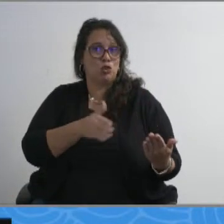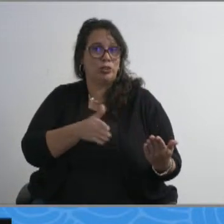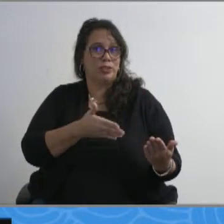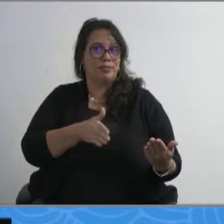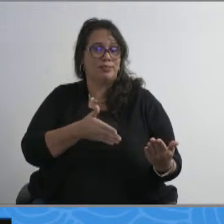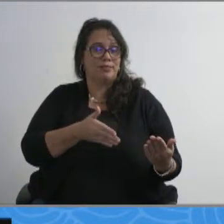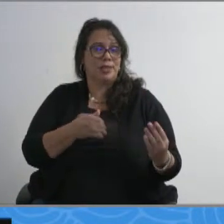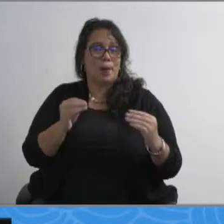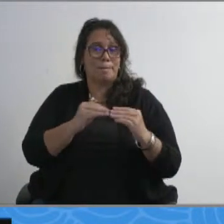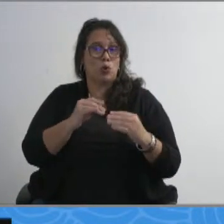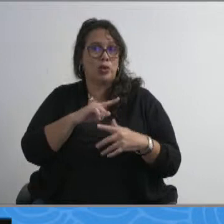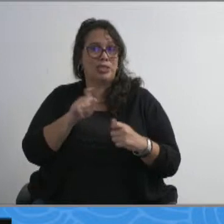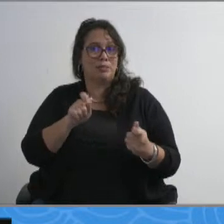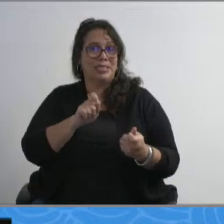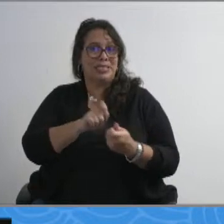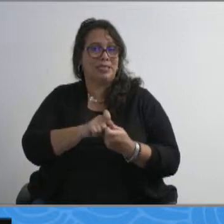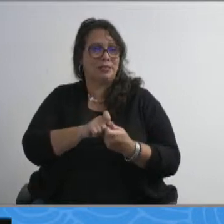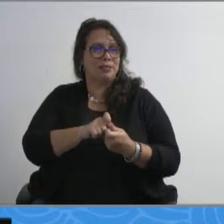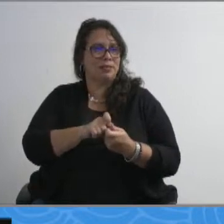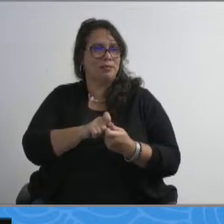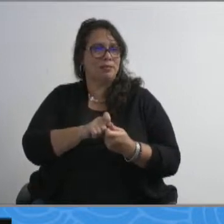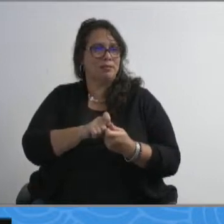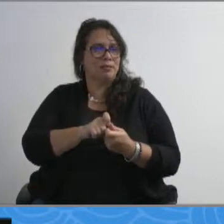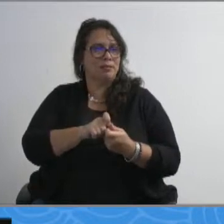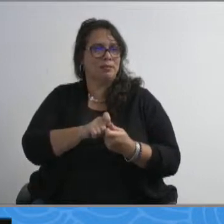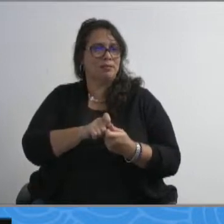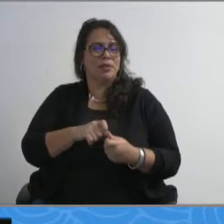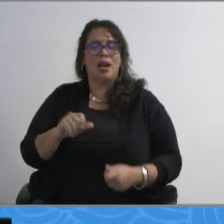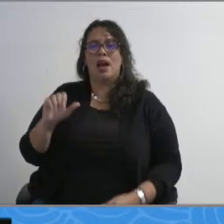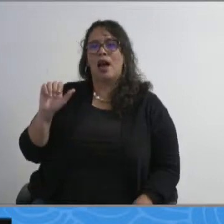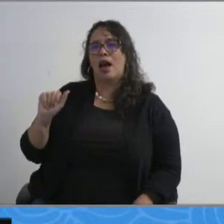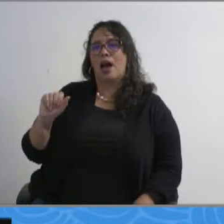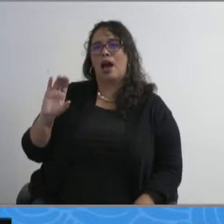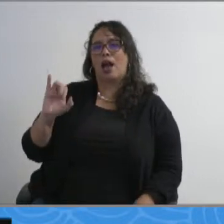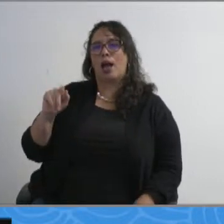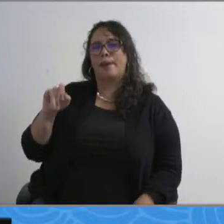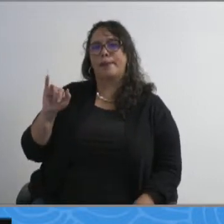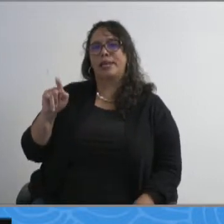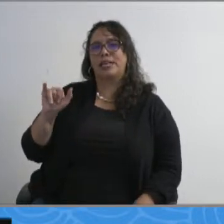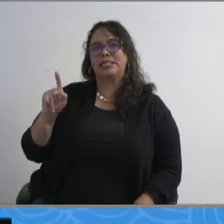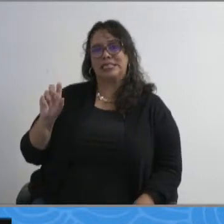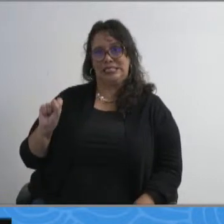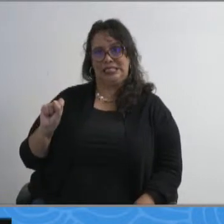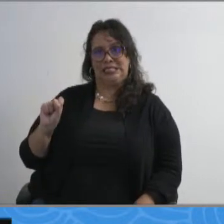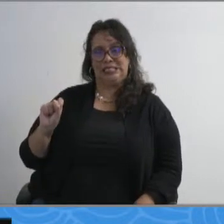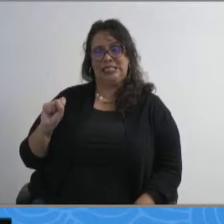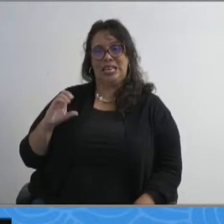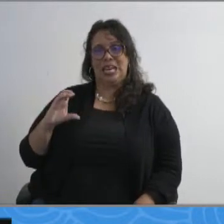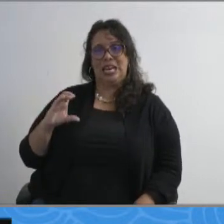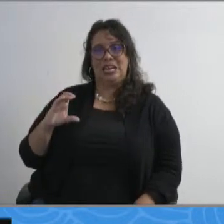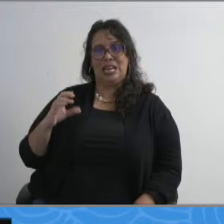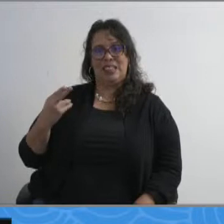more specifically accompanists at the high schools. So, this Title IV budget, part of Title IV budget,